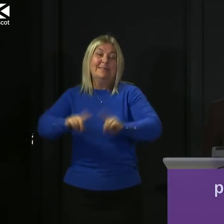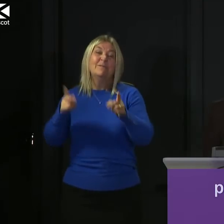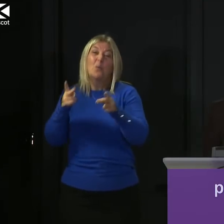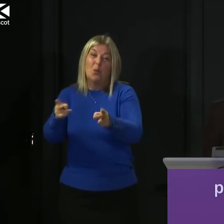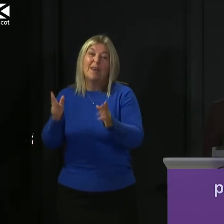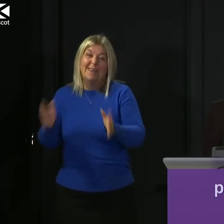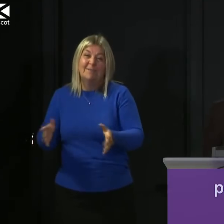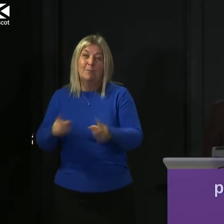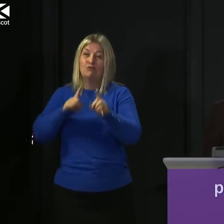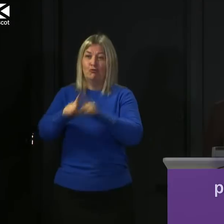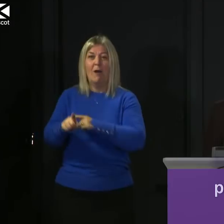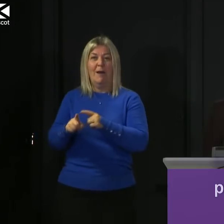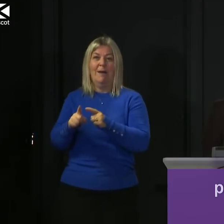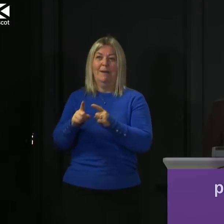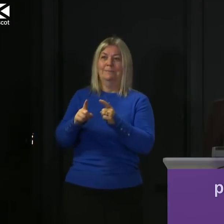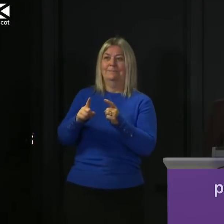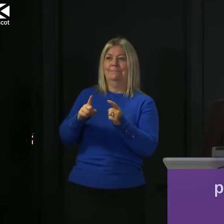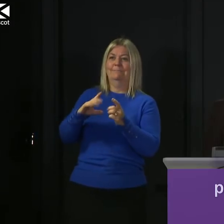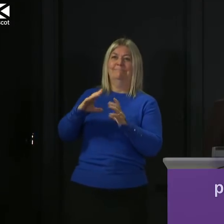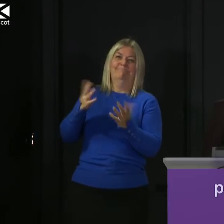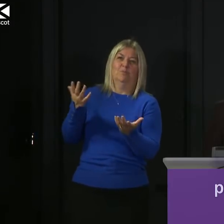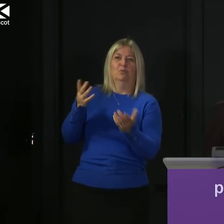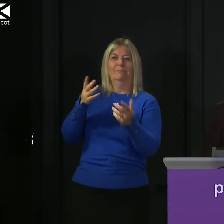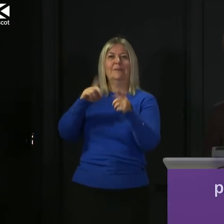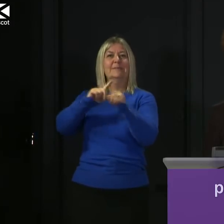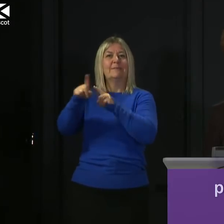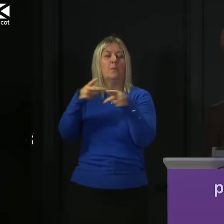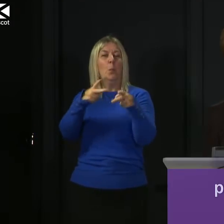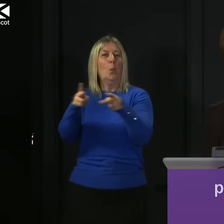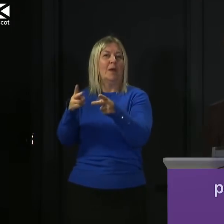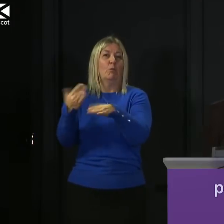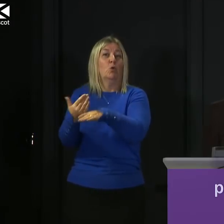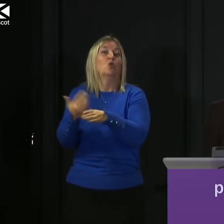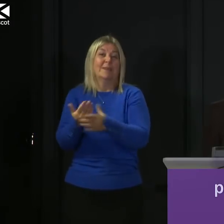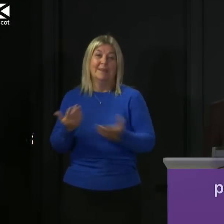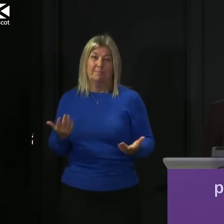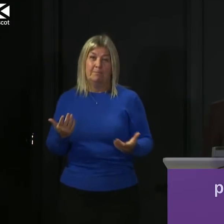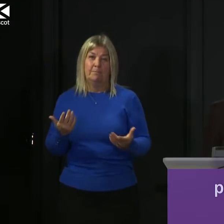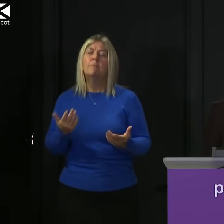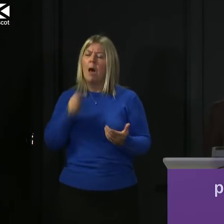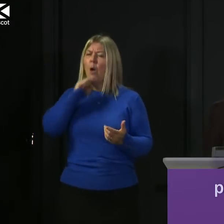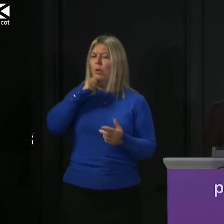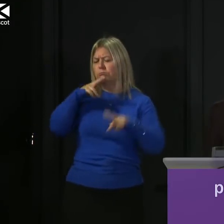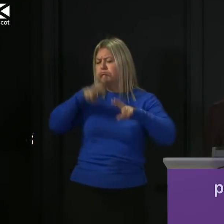and we will look further at this to see if there is further work we can do to try to minimise the